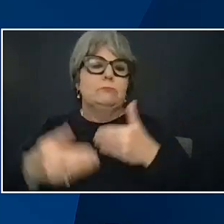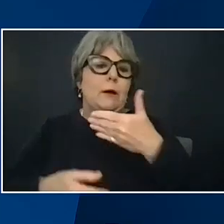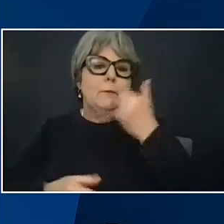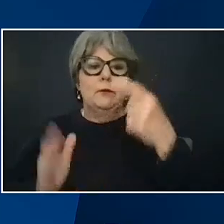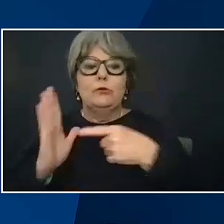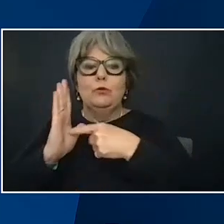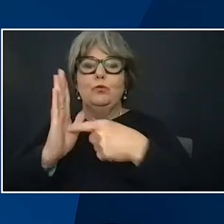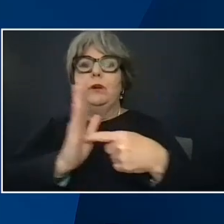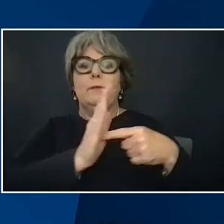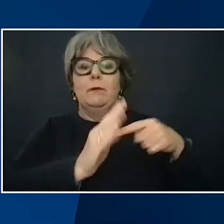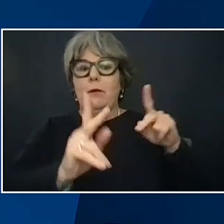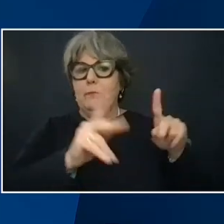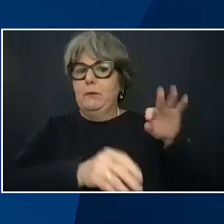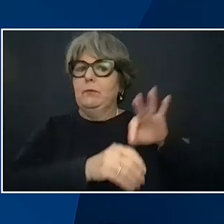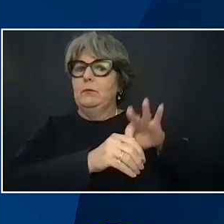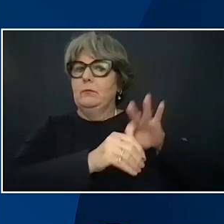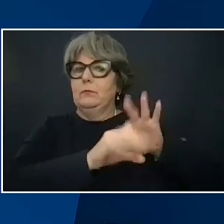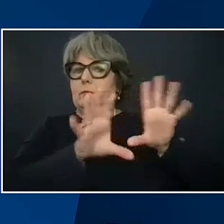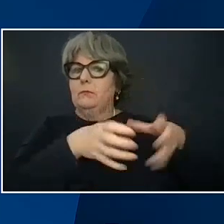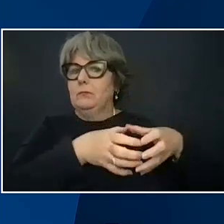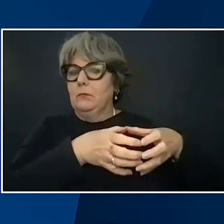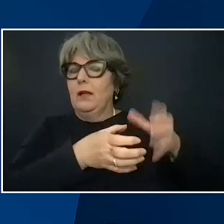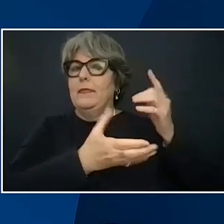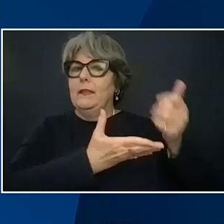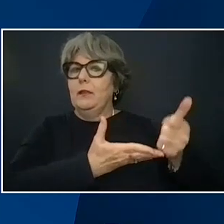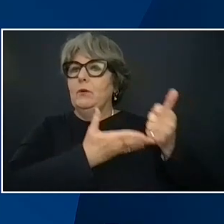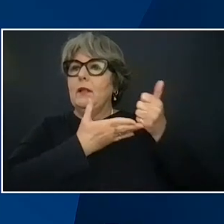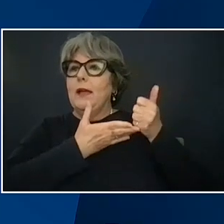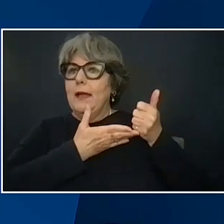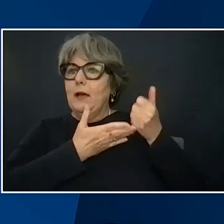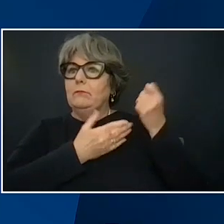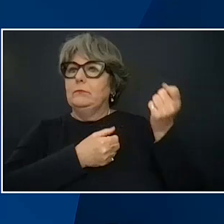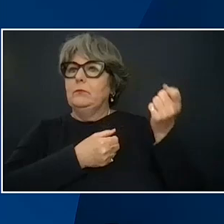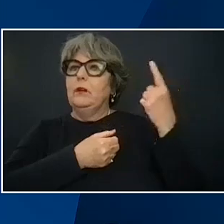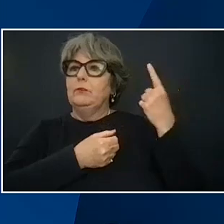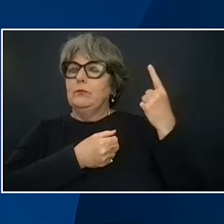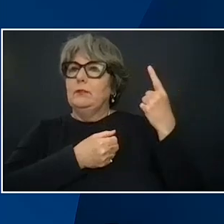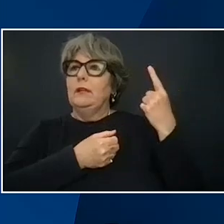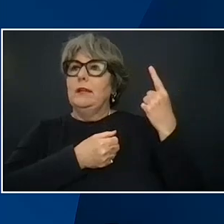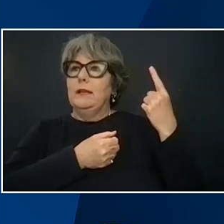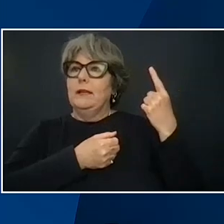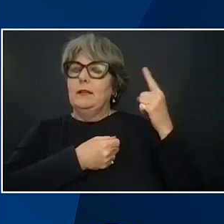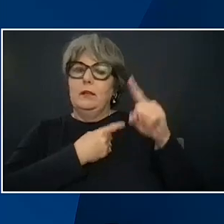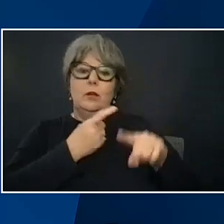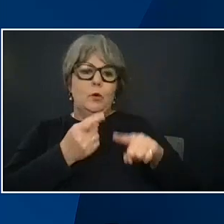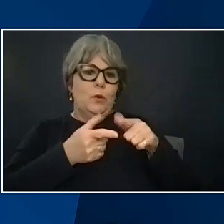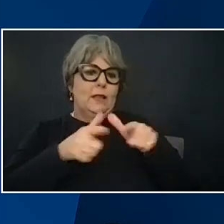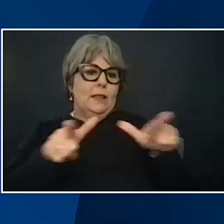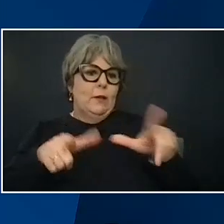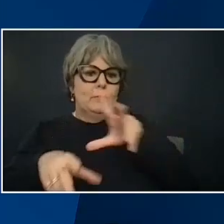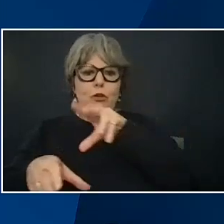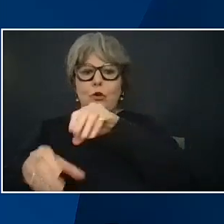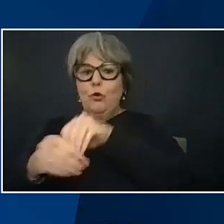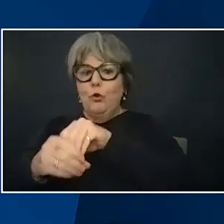And I think it would be helpful to understand when language is incorporated where it's coming from.